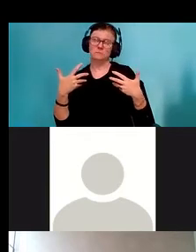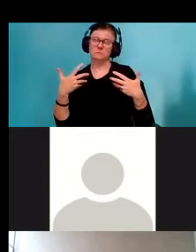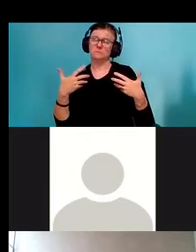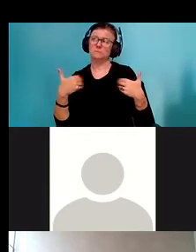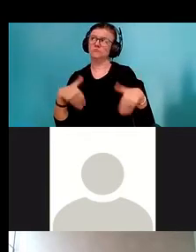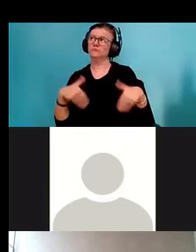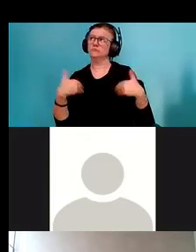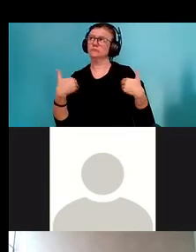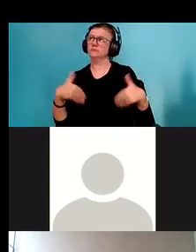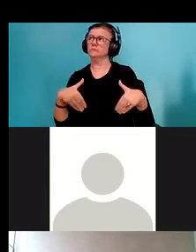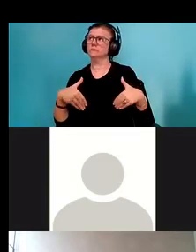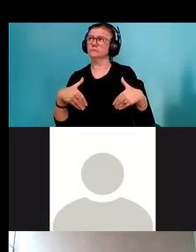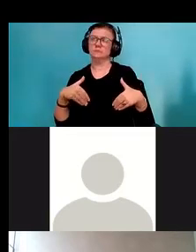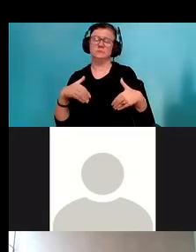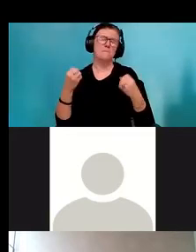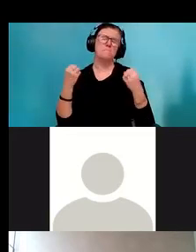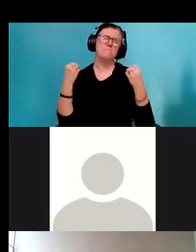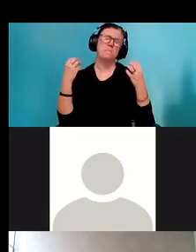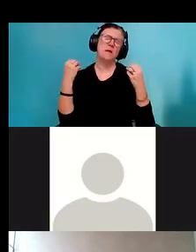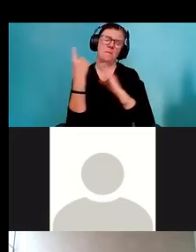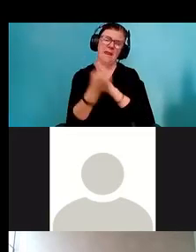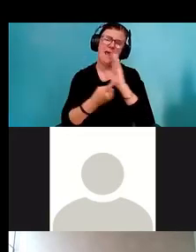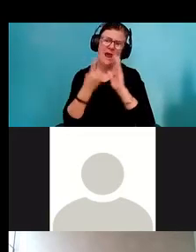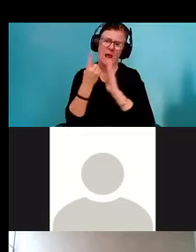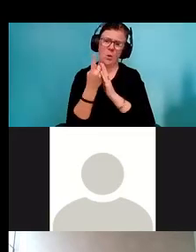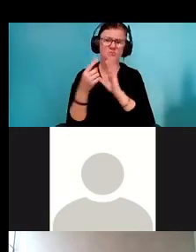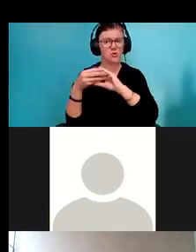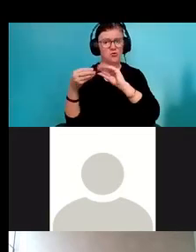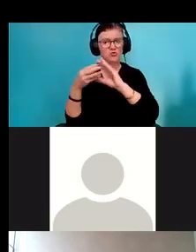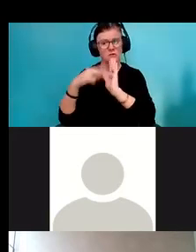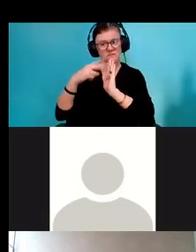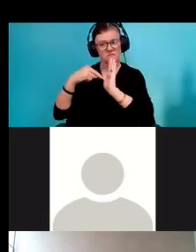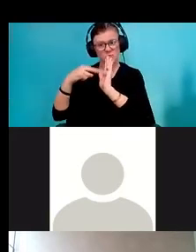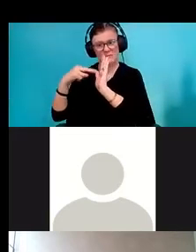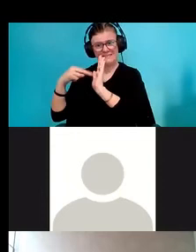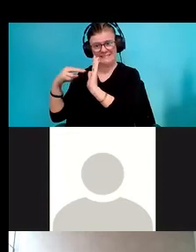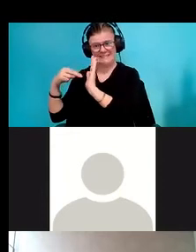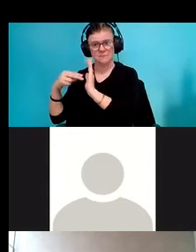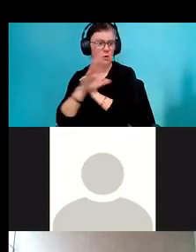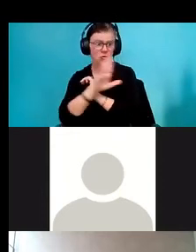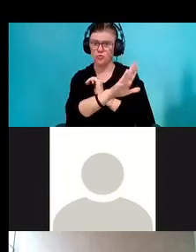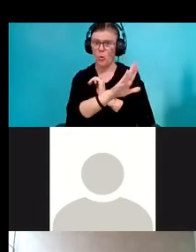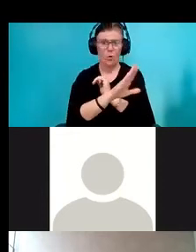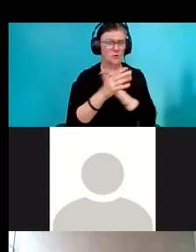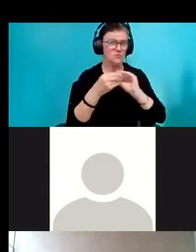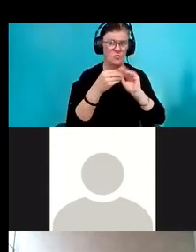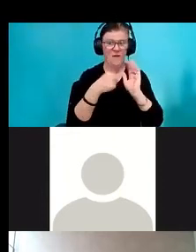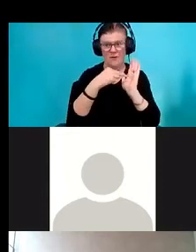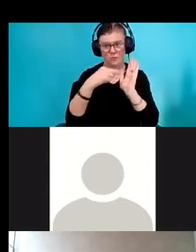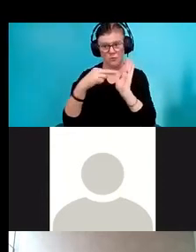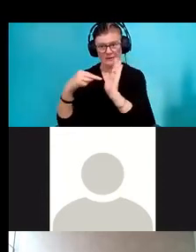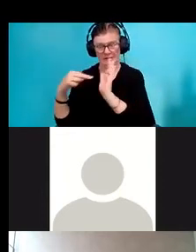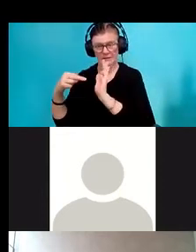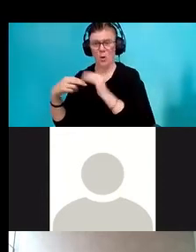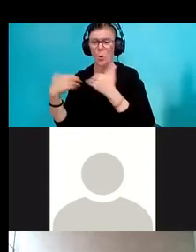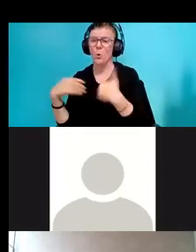at this point hundreds of hours reading narrative from you all, it's powerful.